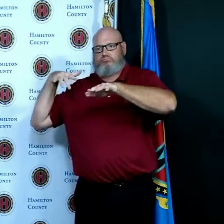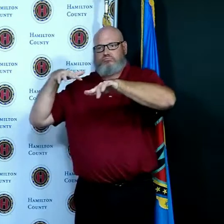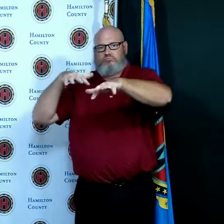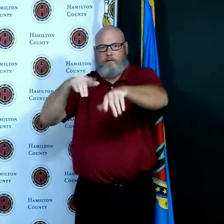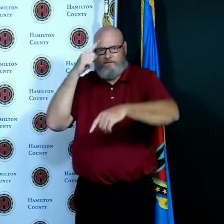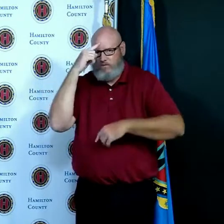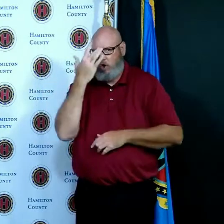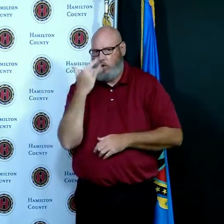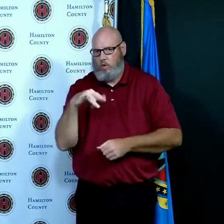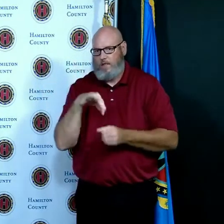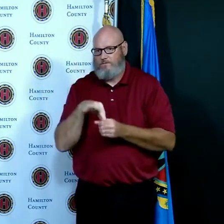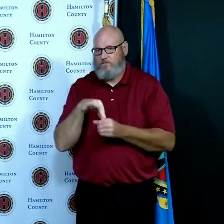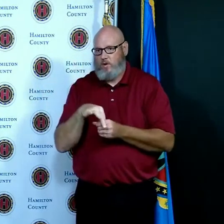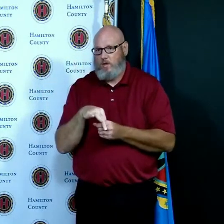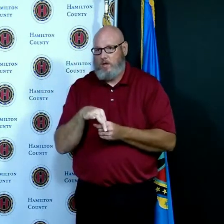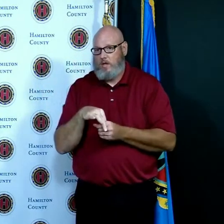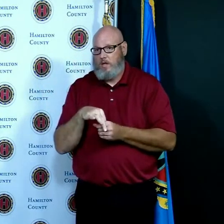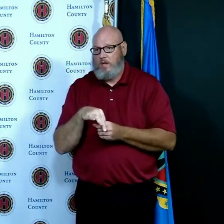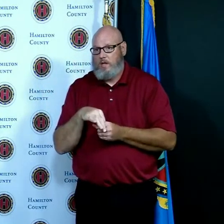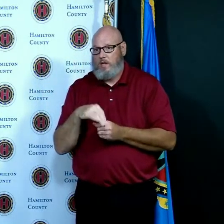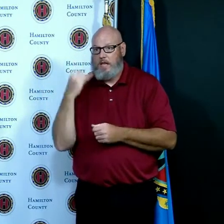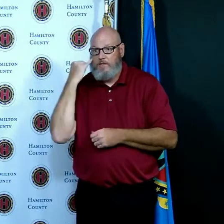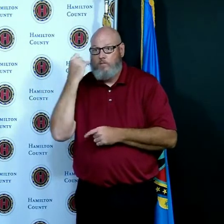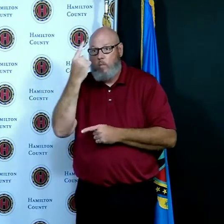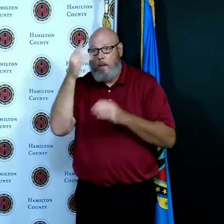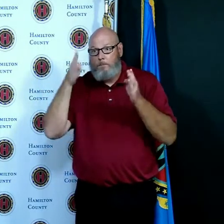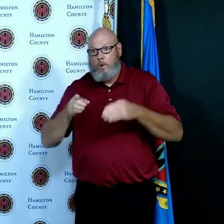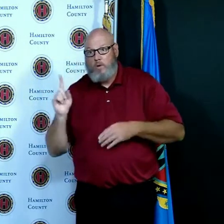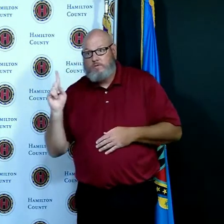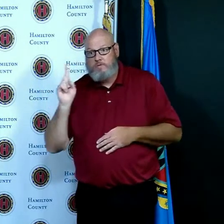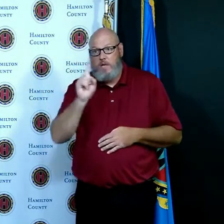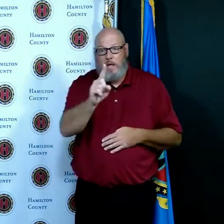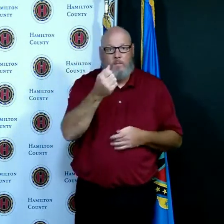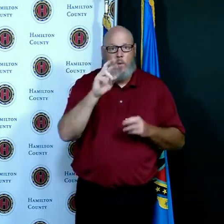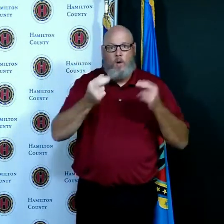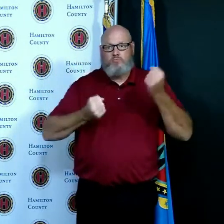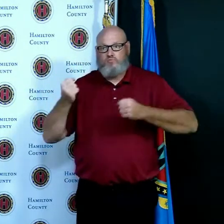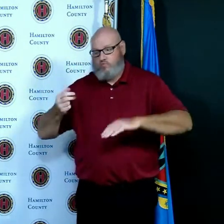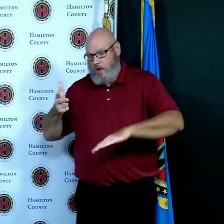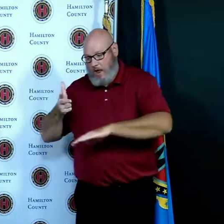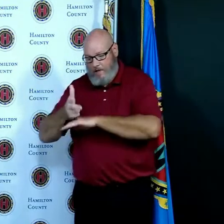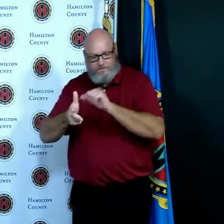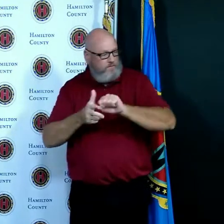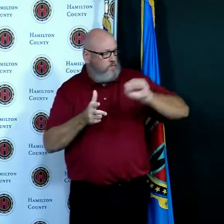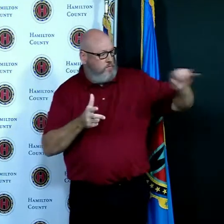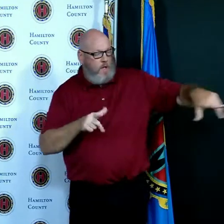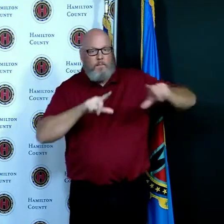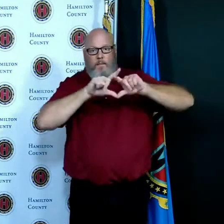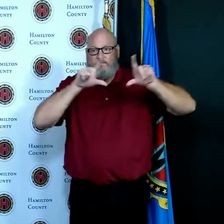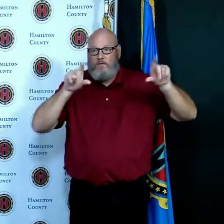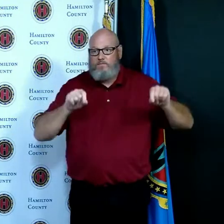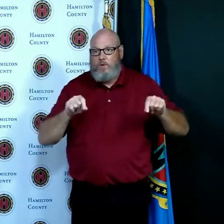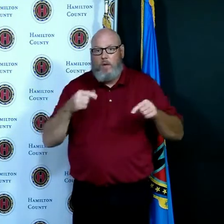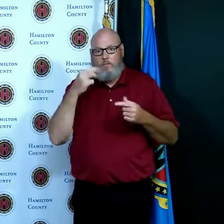the drop box so I think it'll be very informative both of them have agreed to come on so I'm very excited about that as we